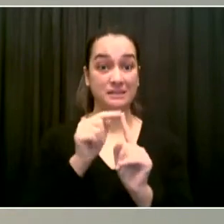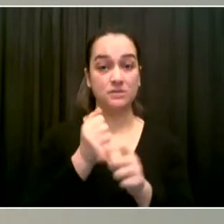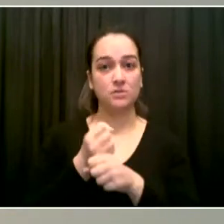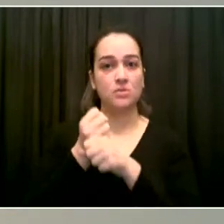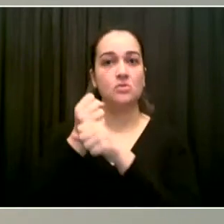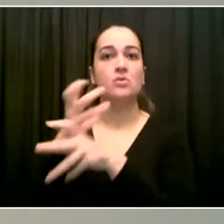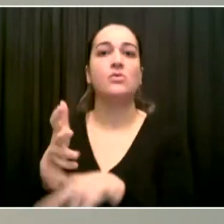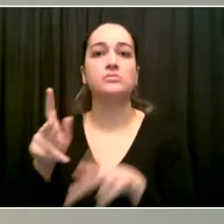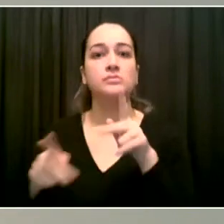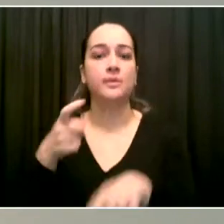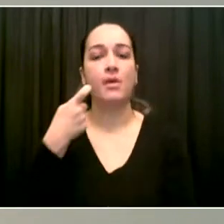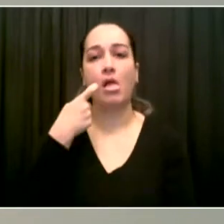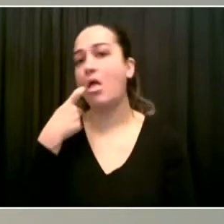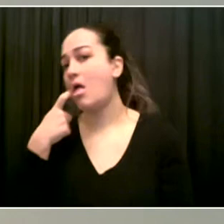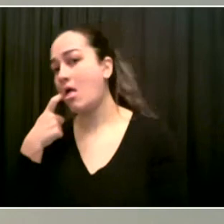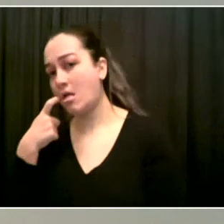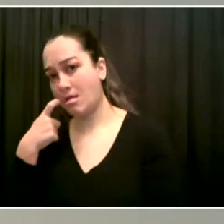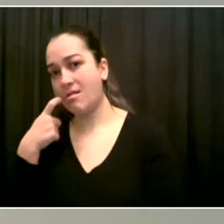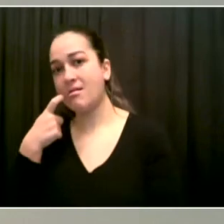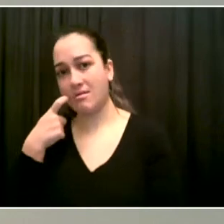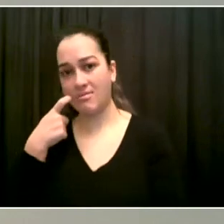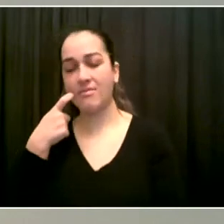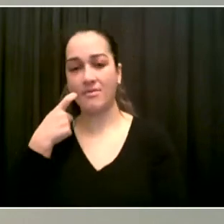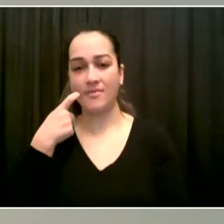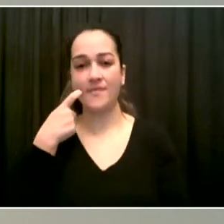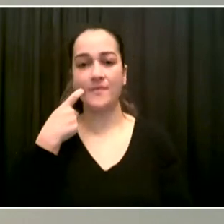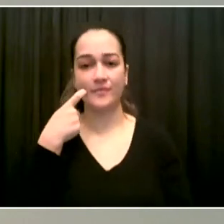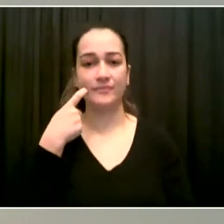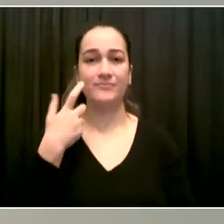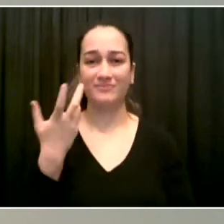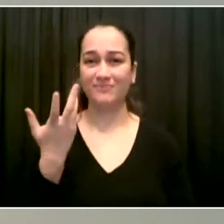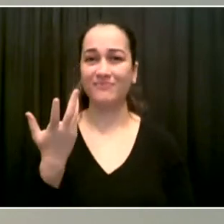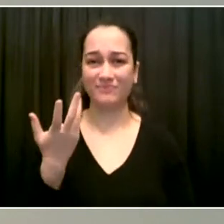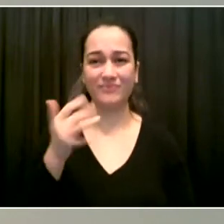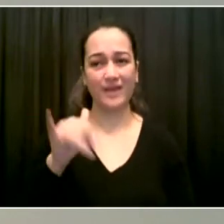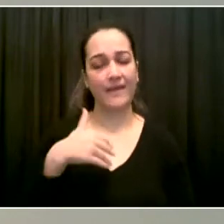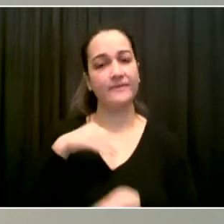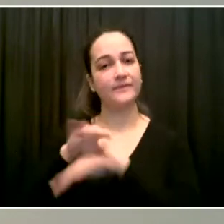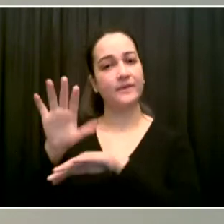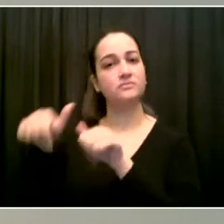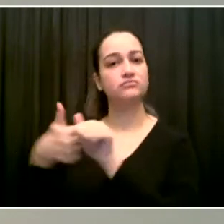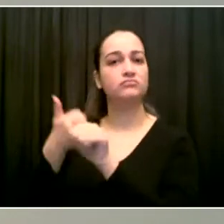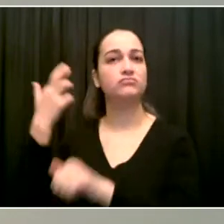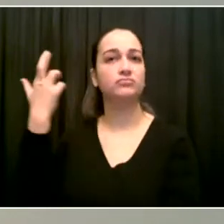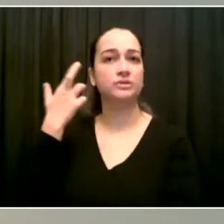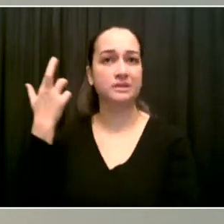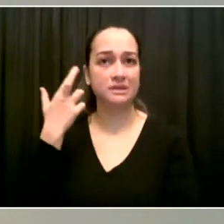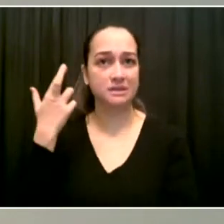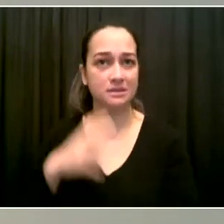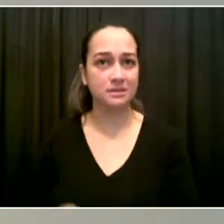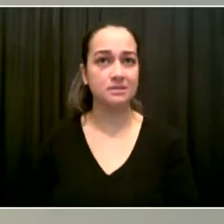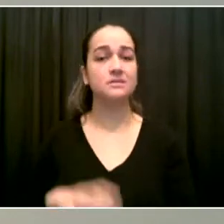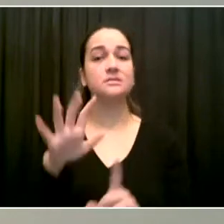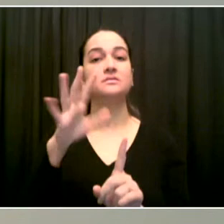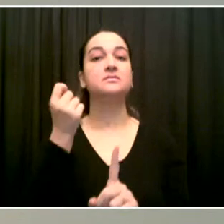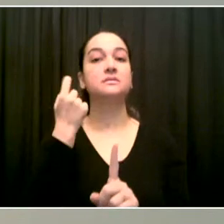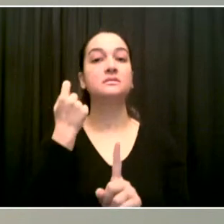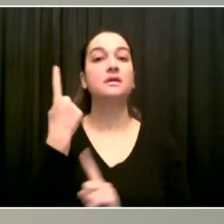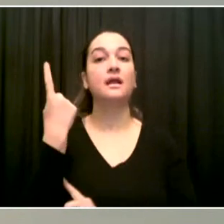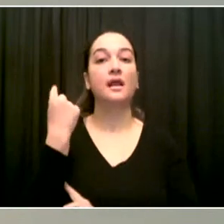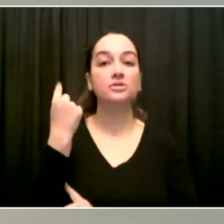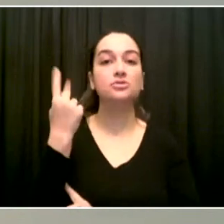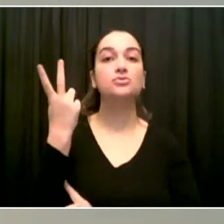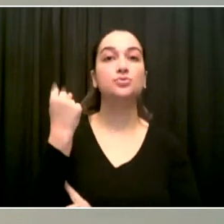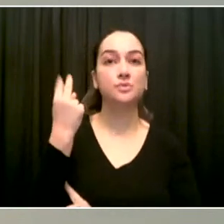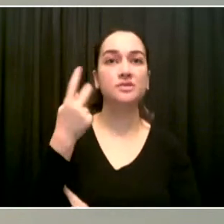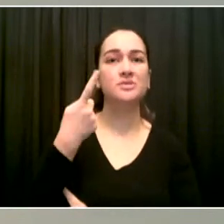UNFORTUNATELY